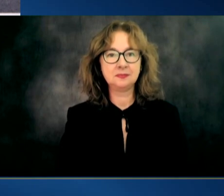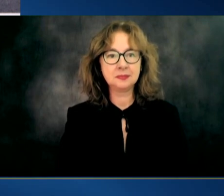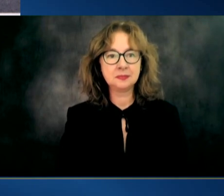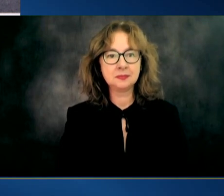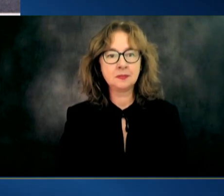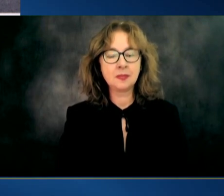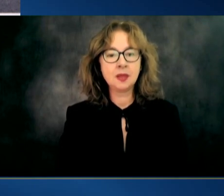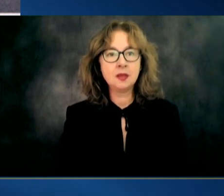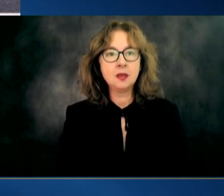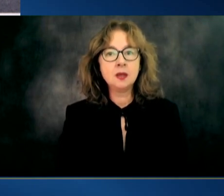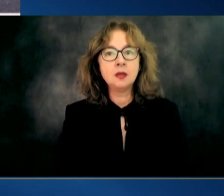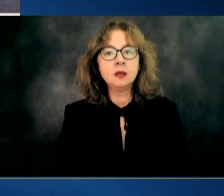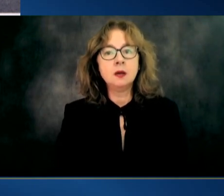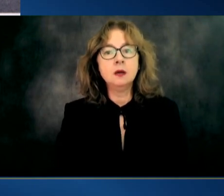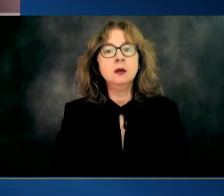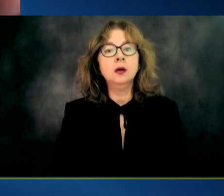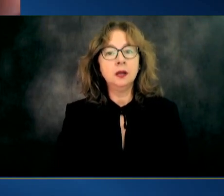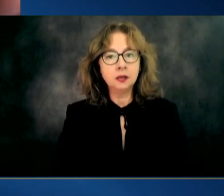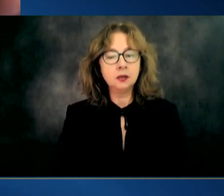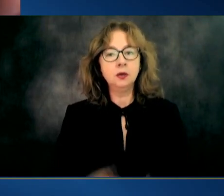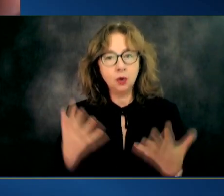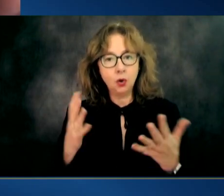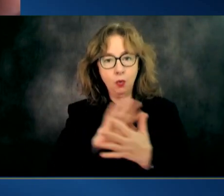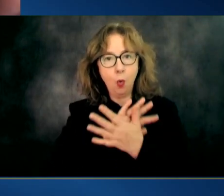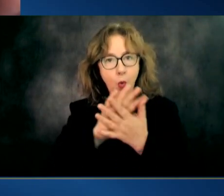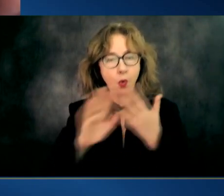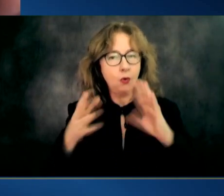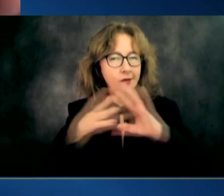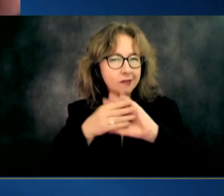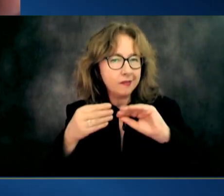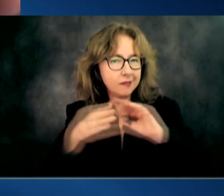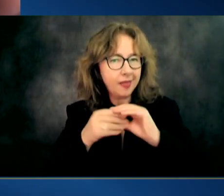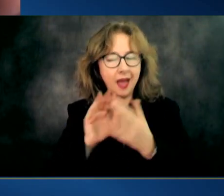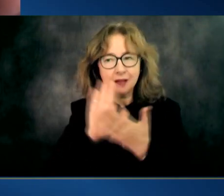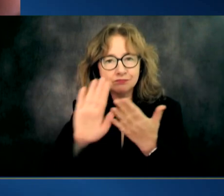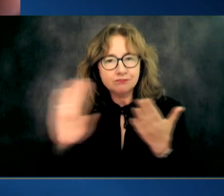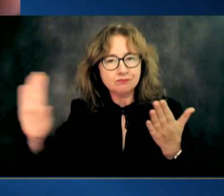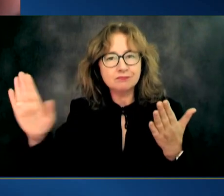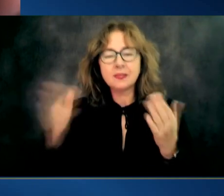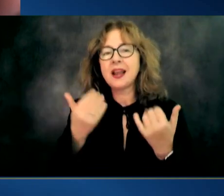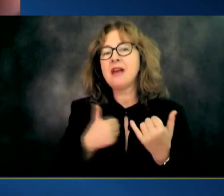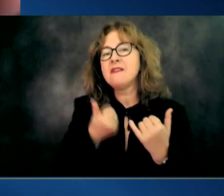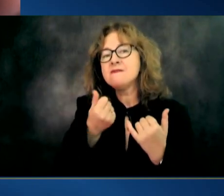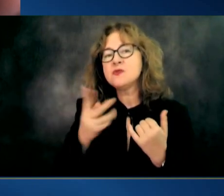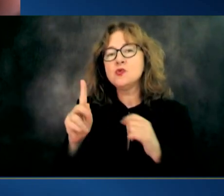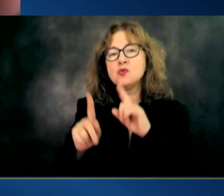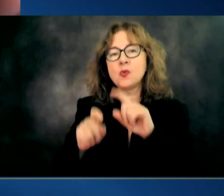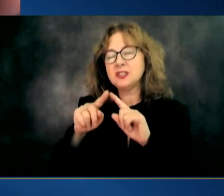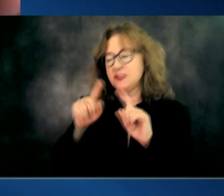So, with all of that background, a few questions for everybody about access to